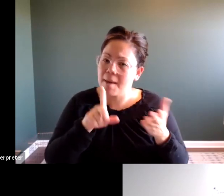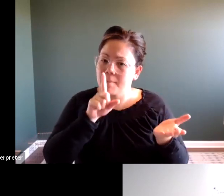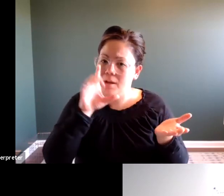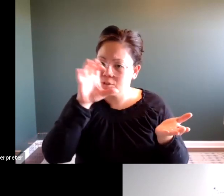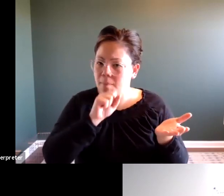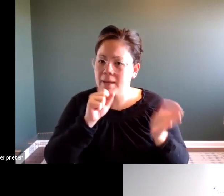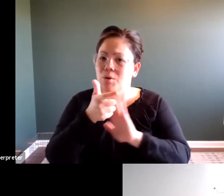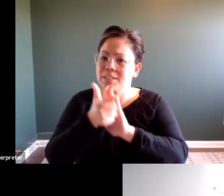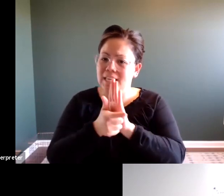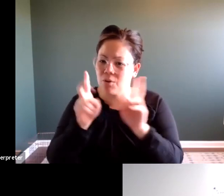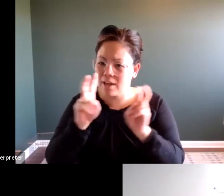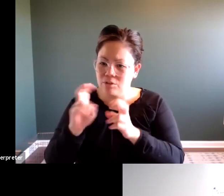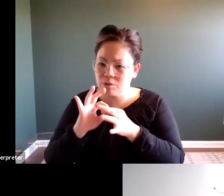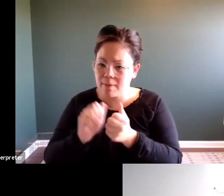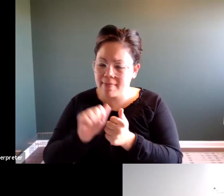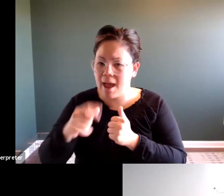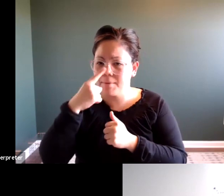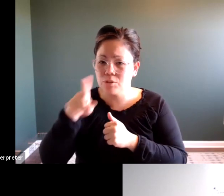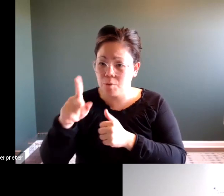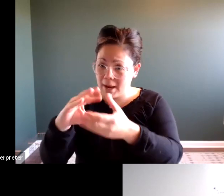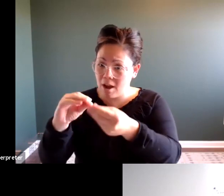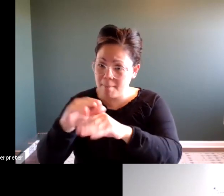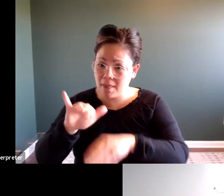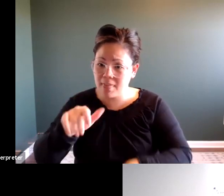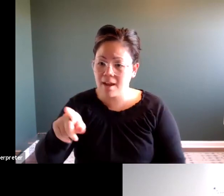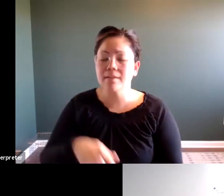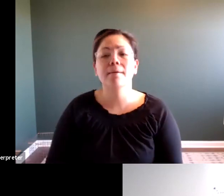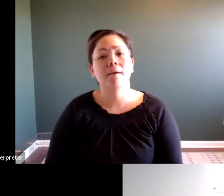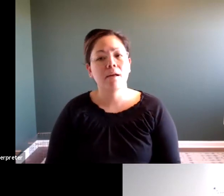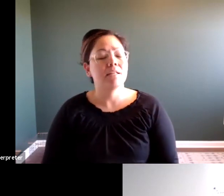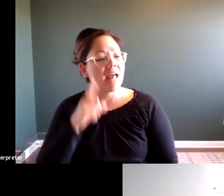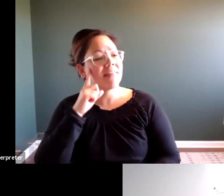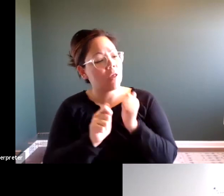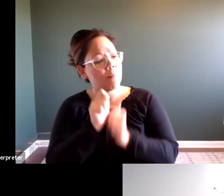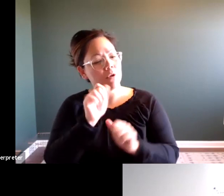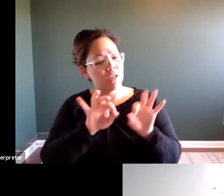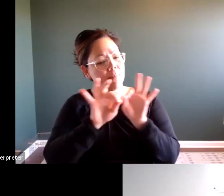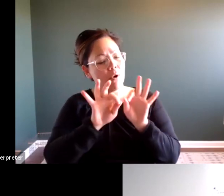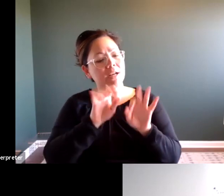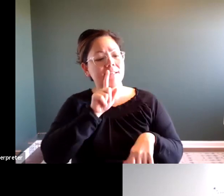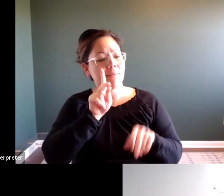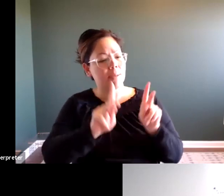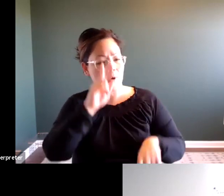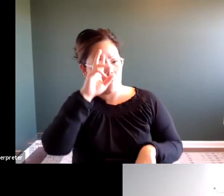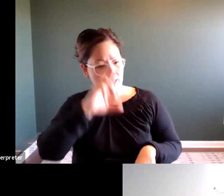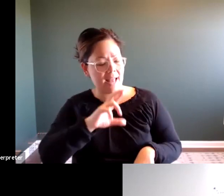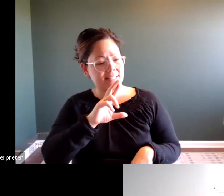around those, but do you, would you like to comment on that? Yeah, I think the most important thing is that people realize their own risks, right?